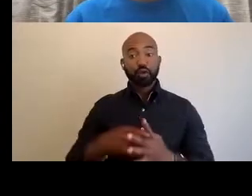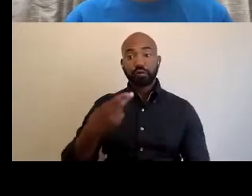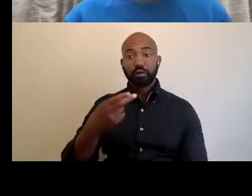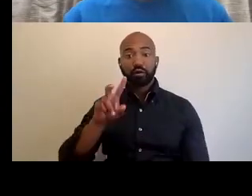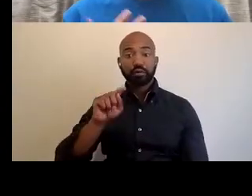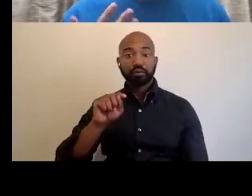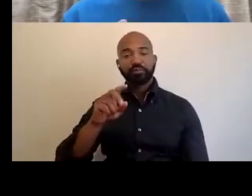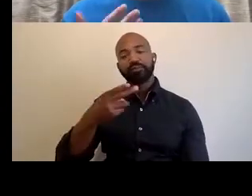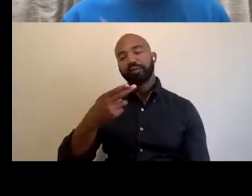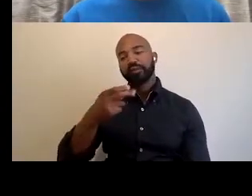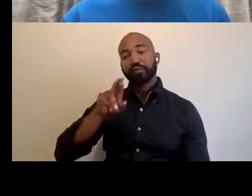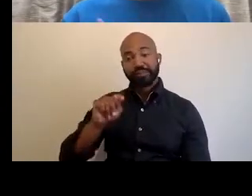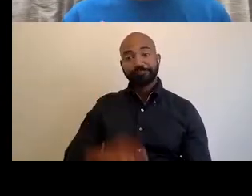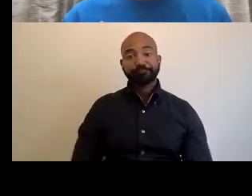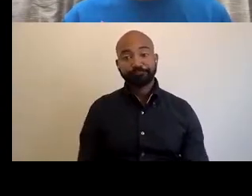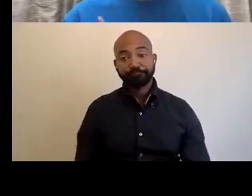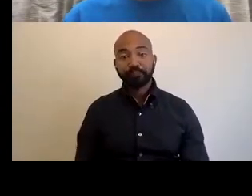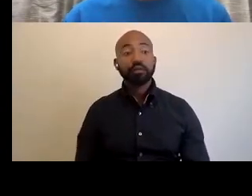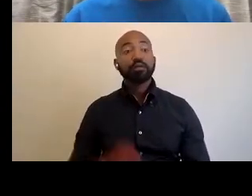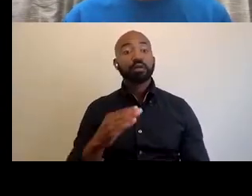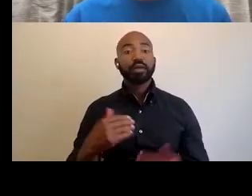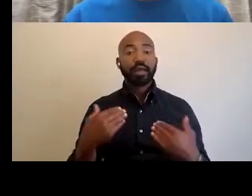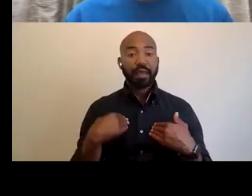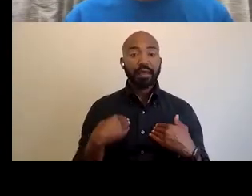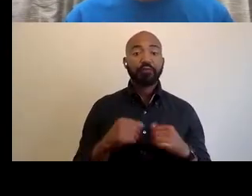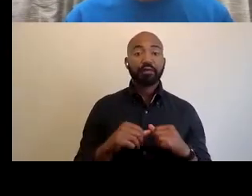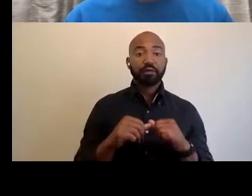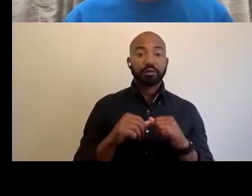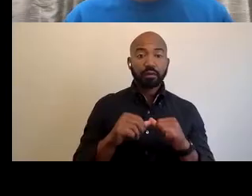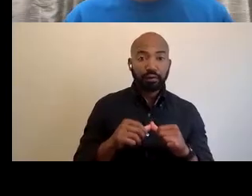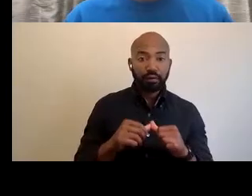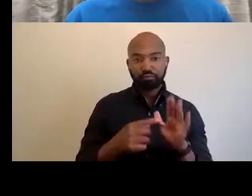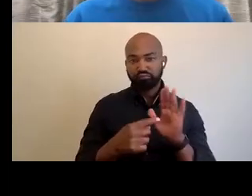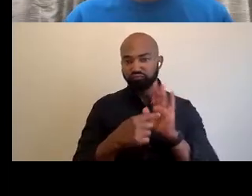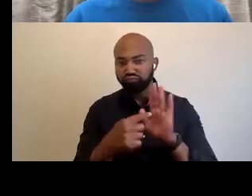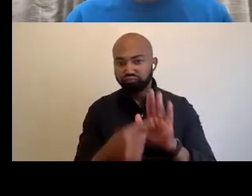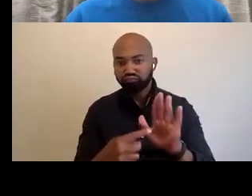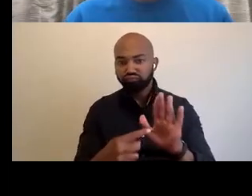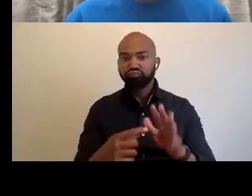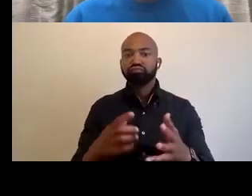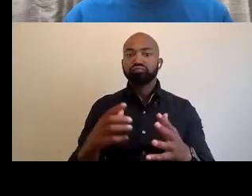So it's that persistent, insistent, consistent demonstration of a gender.